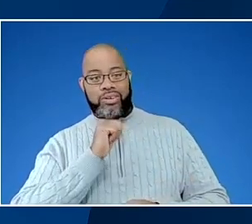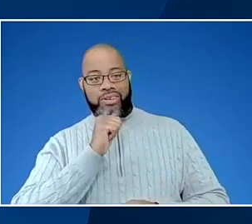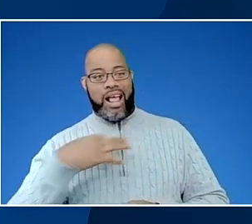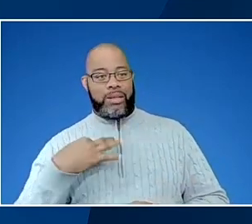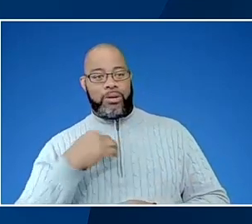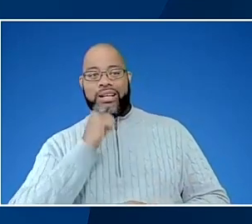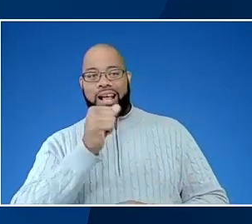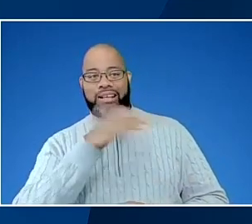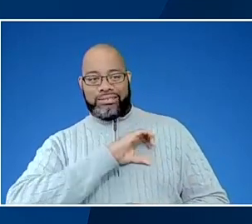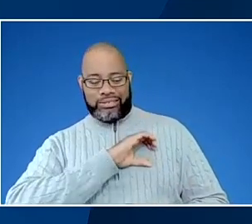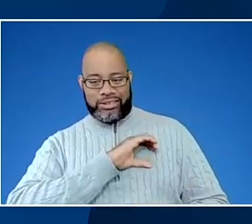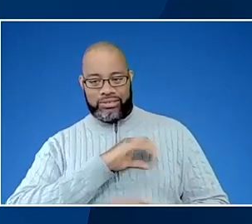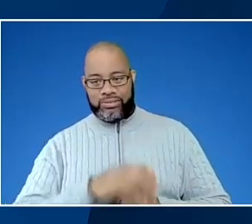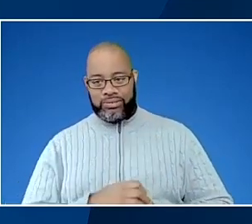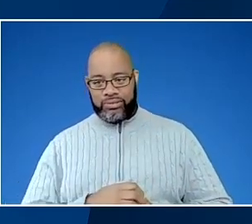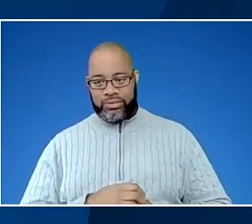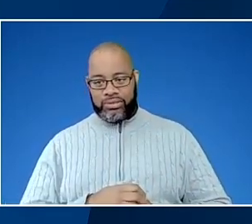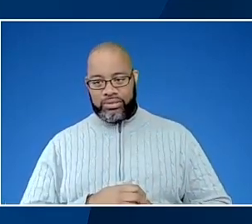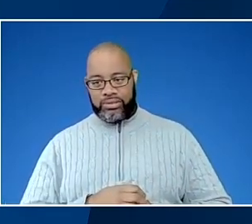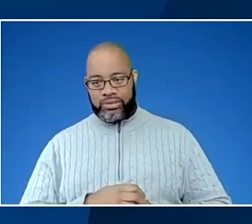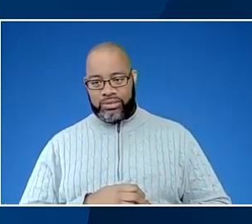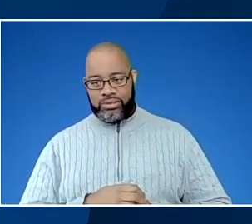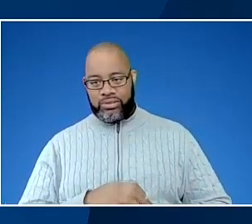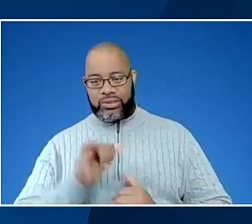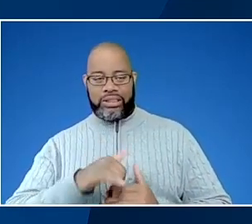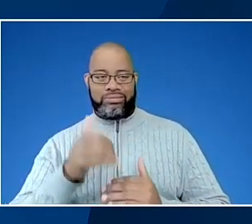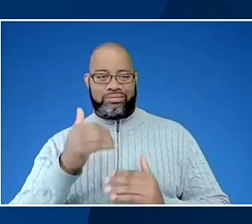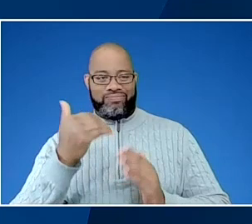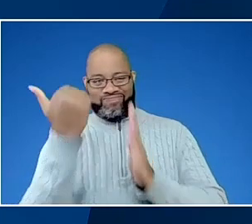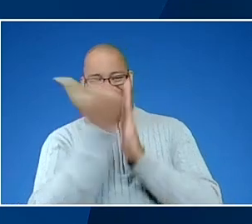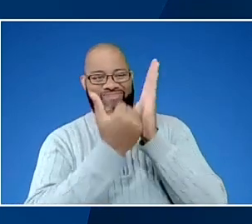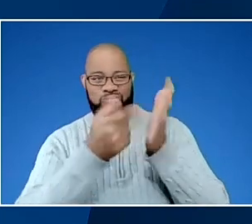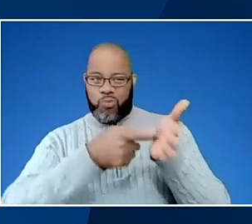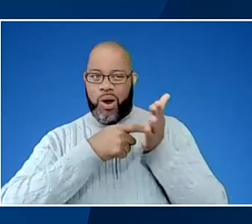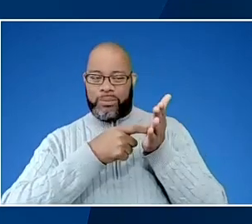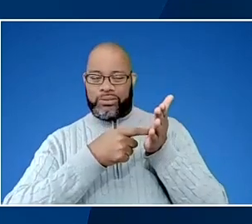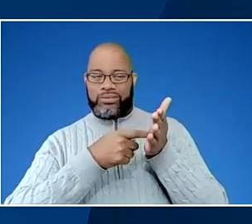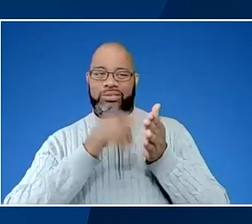So that is like a statutory requirement on- in regard to the stipends.